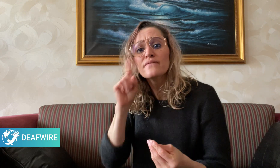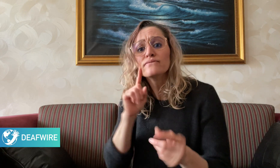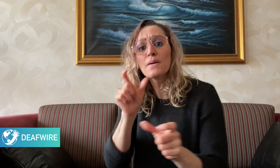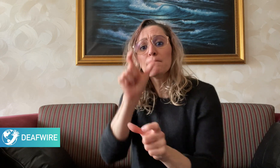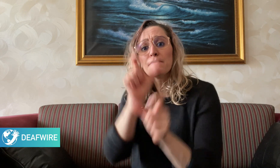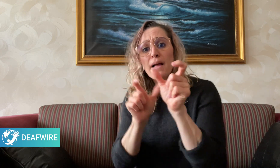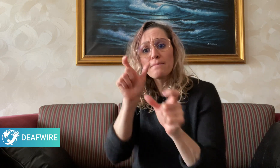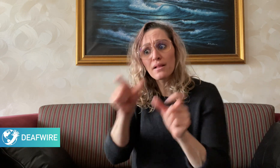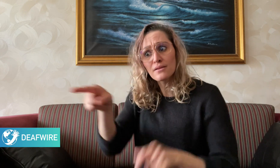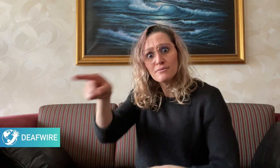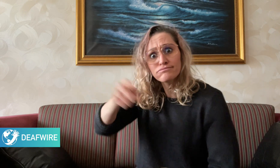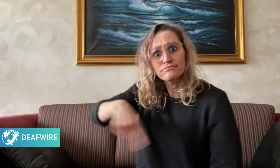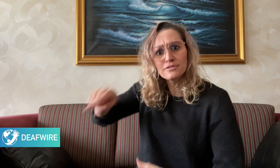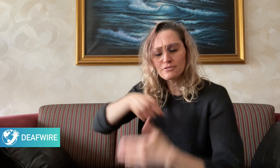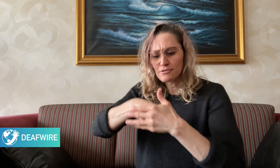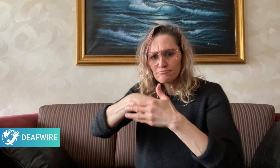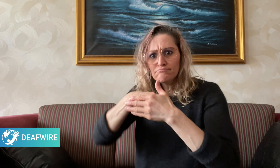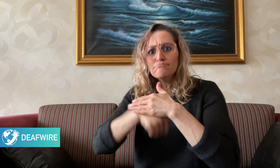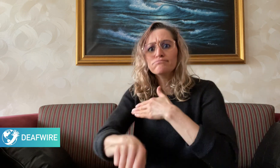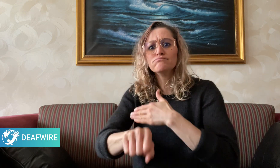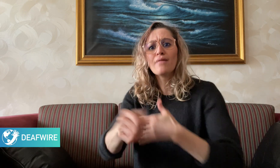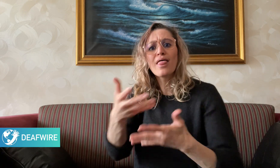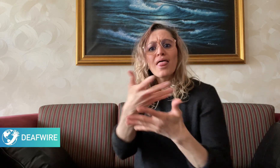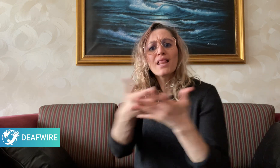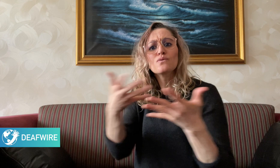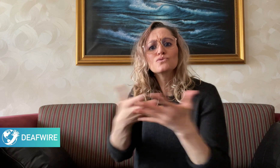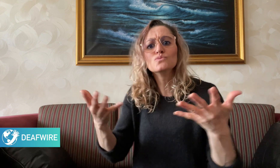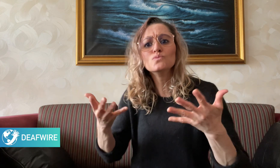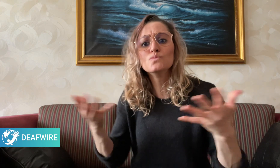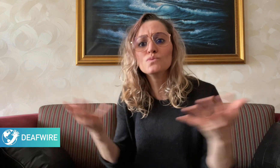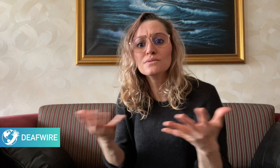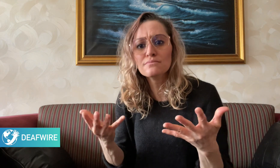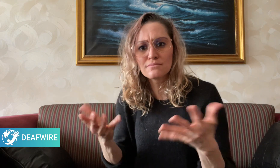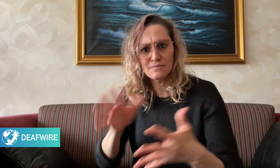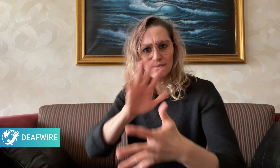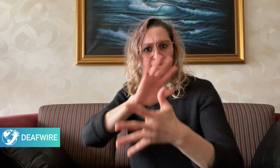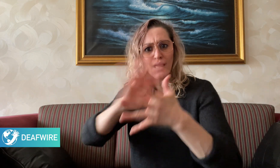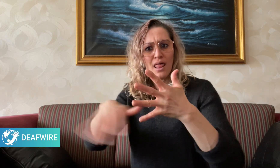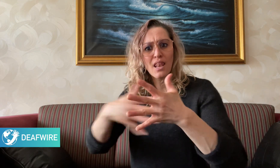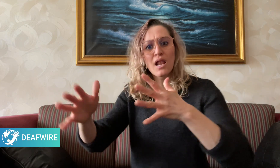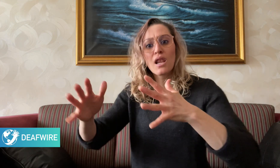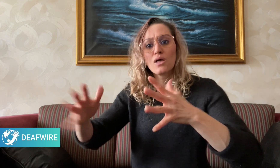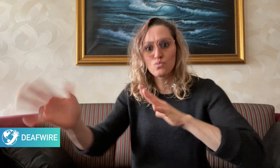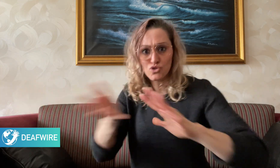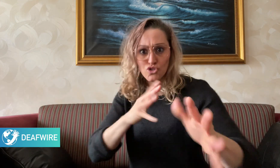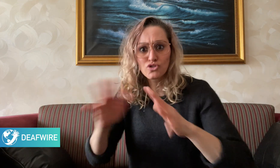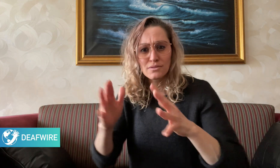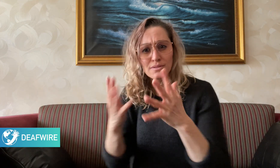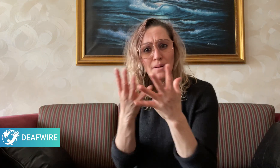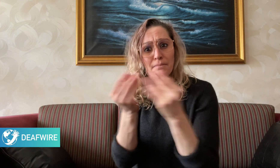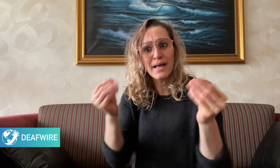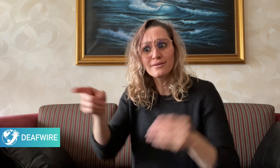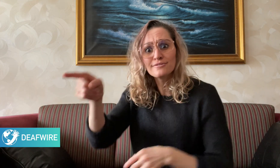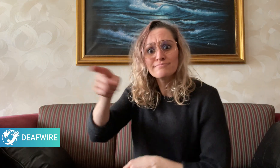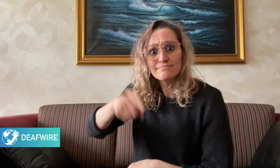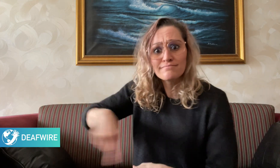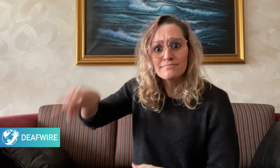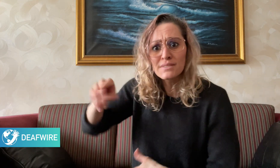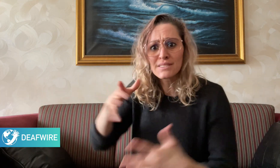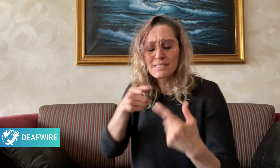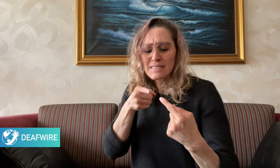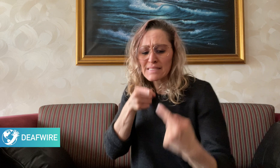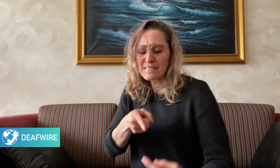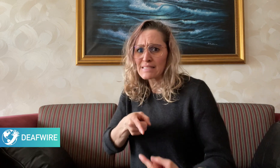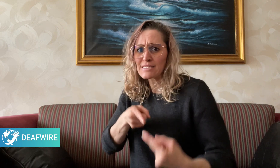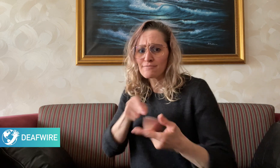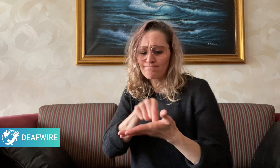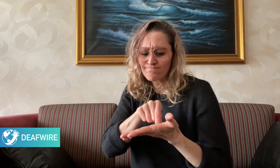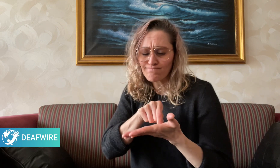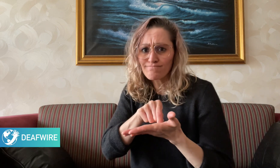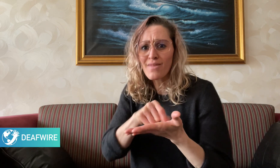tools to find jobs. Many Deaf people’s first language